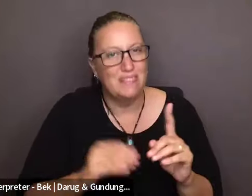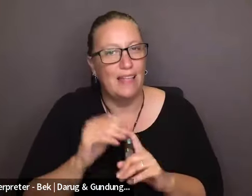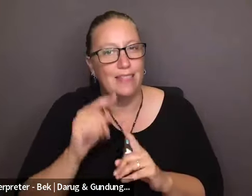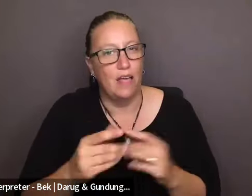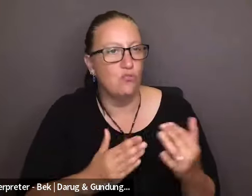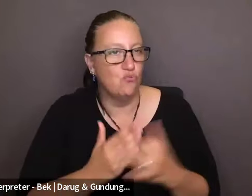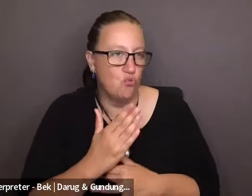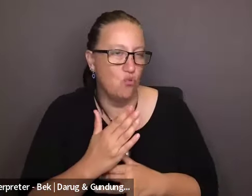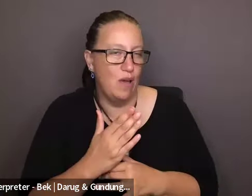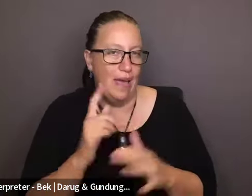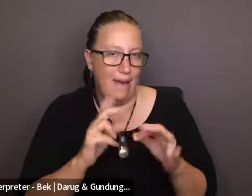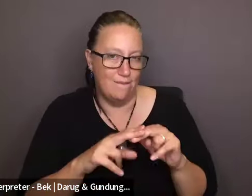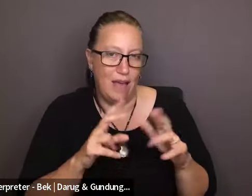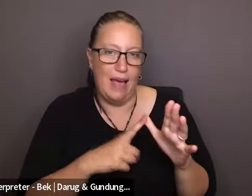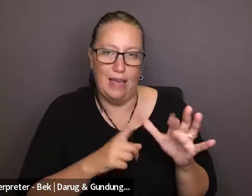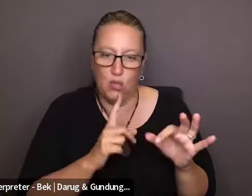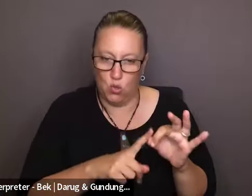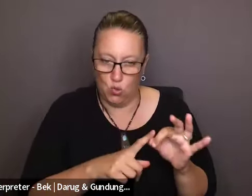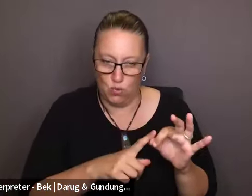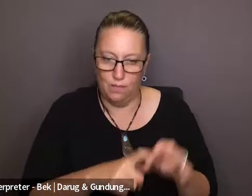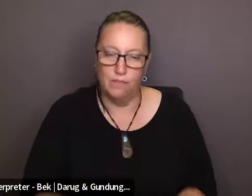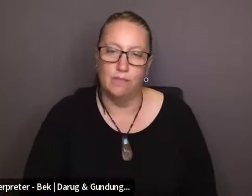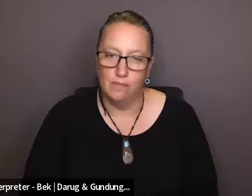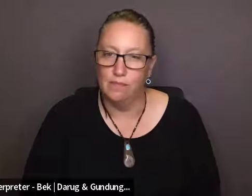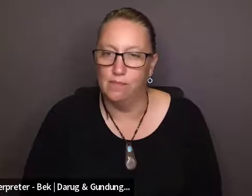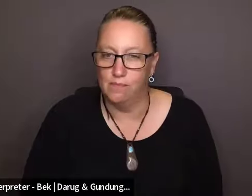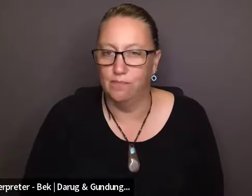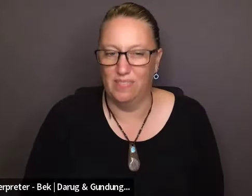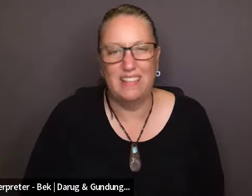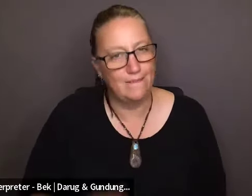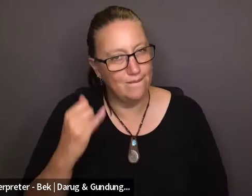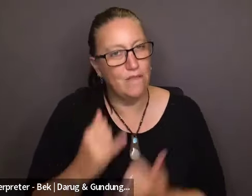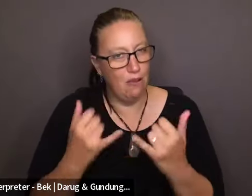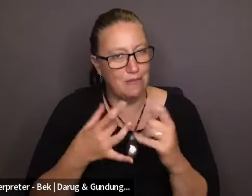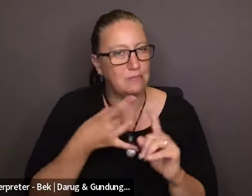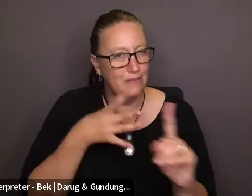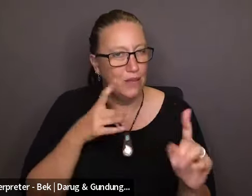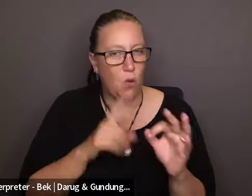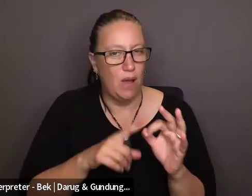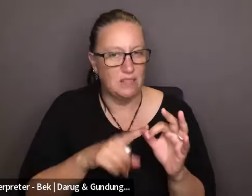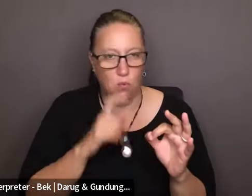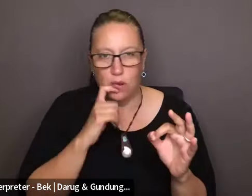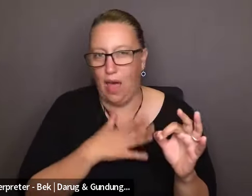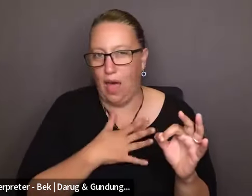We will'll update the answer for the next question around the budget is teacher buy- out through the FAQ and I